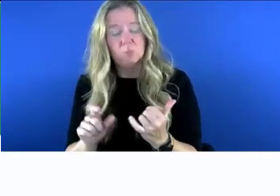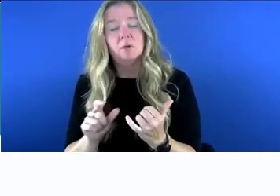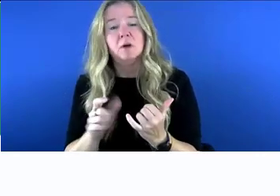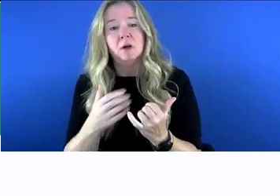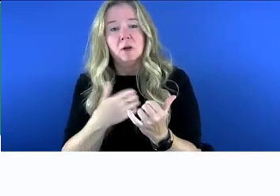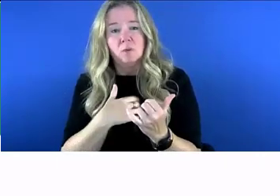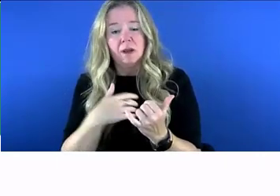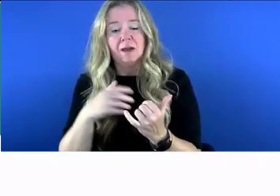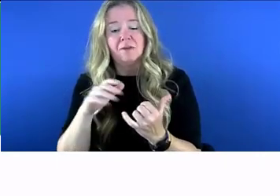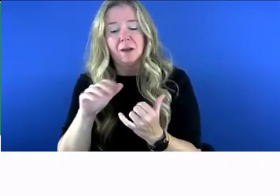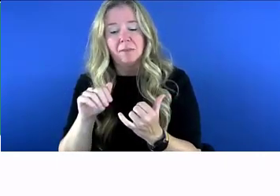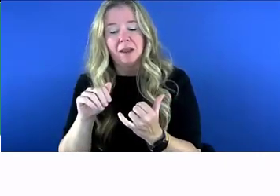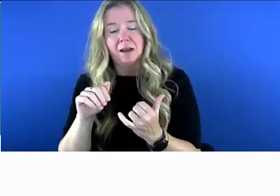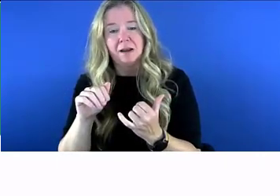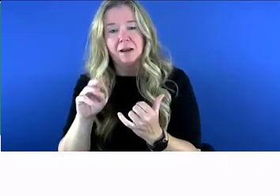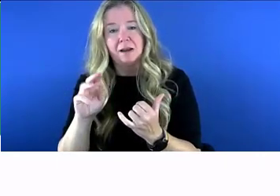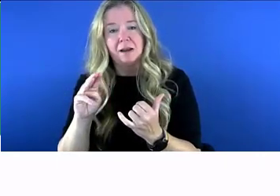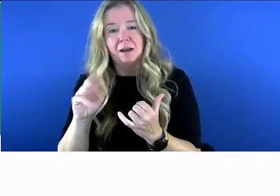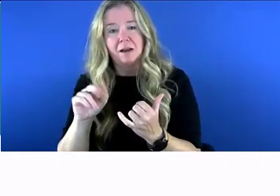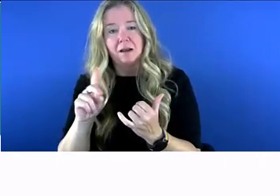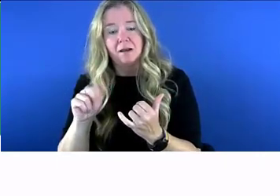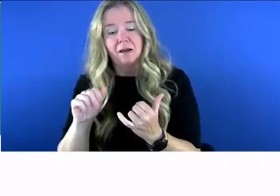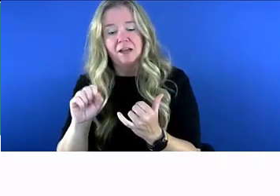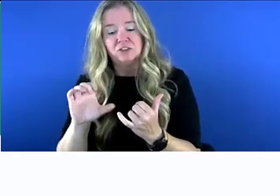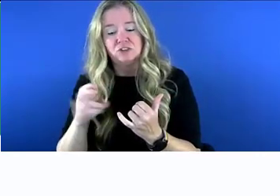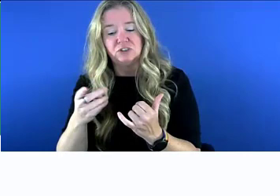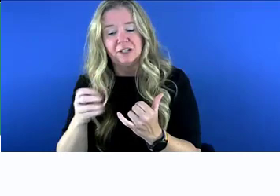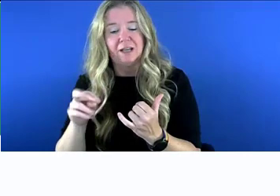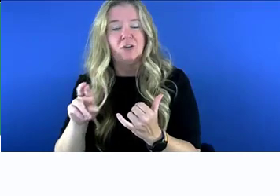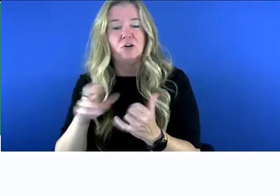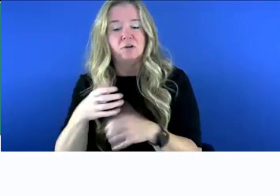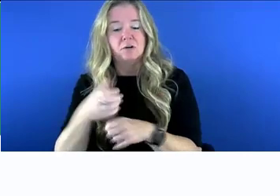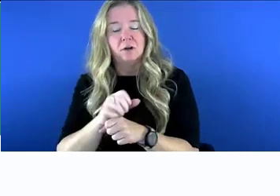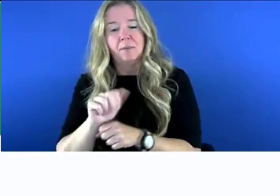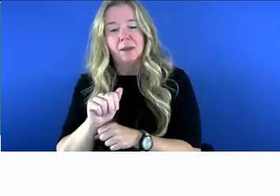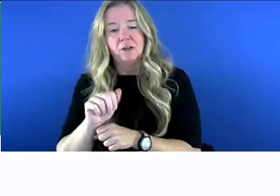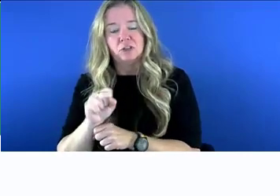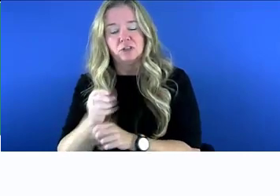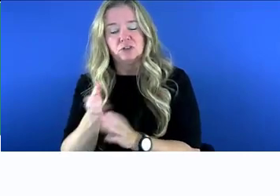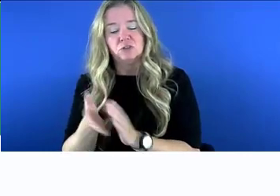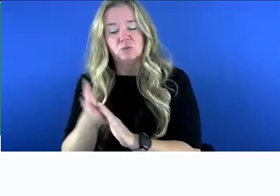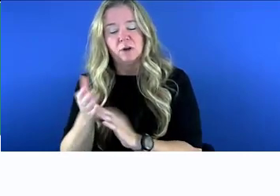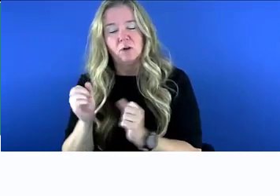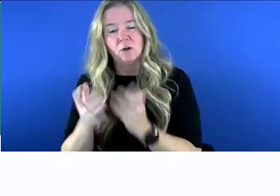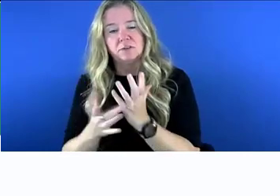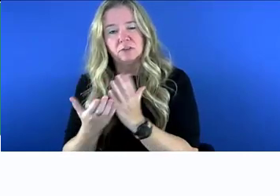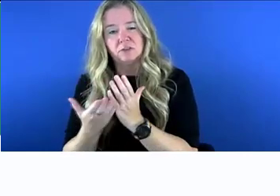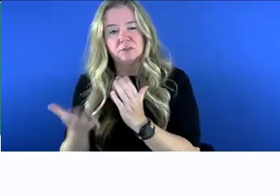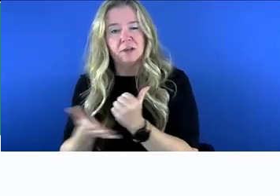is here today and she is running all things on the back end and she can help you with your questions, and just send her